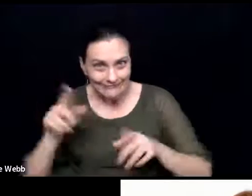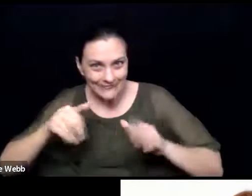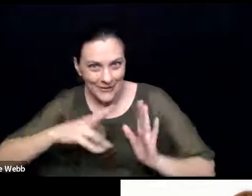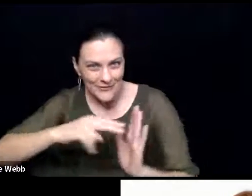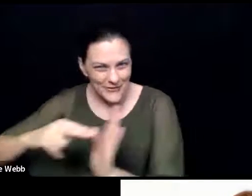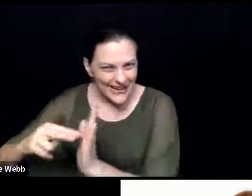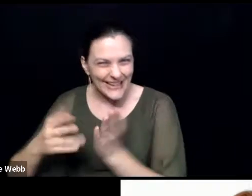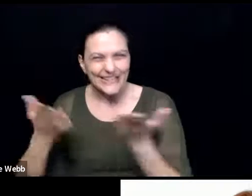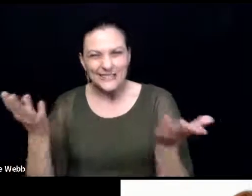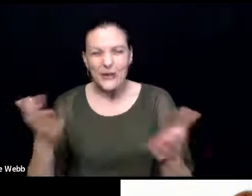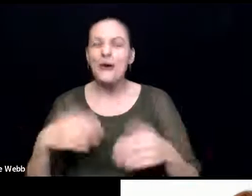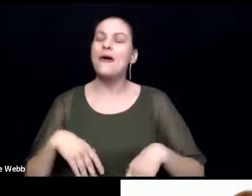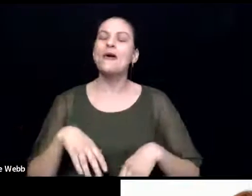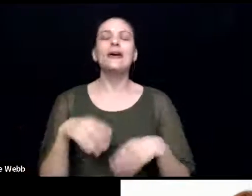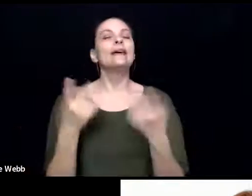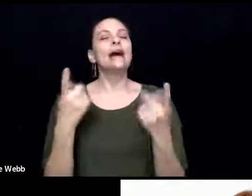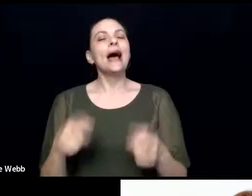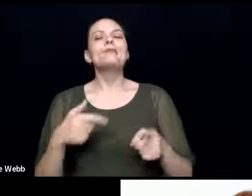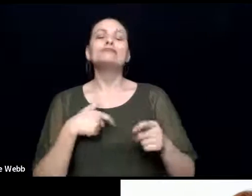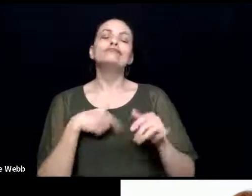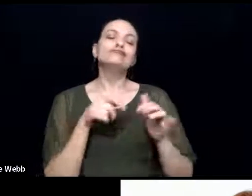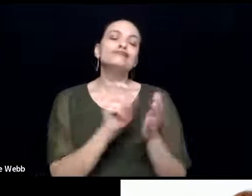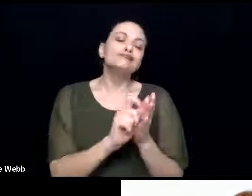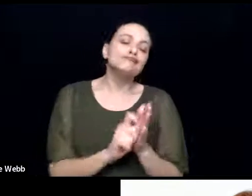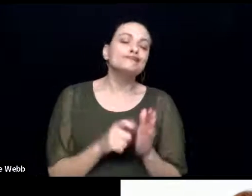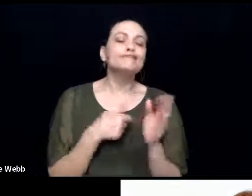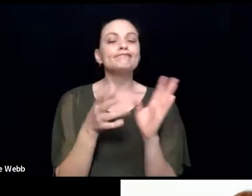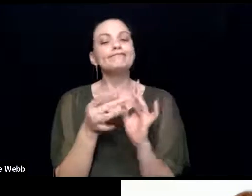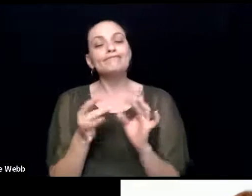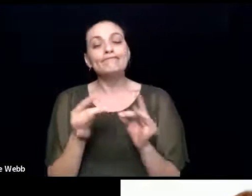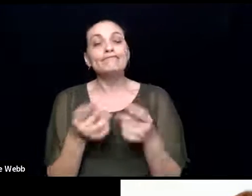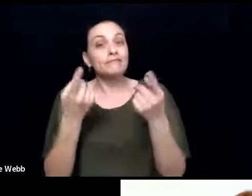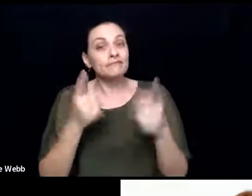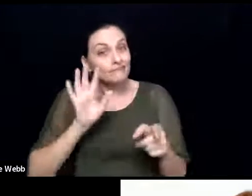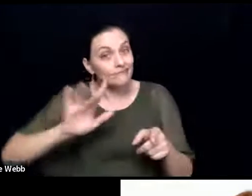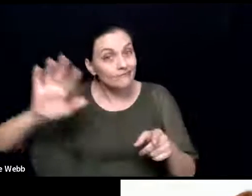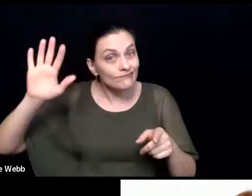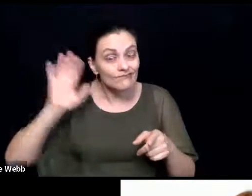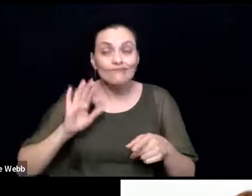and my father was there, and very happy to see all this grandchildren and children, you know,